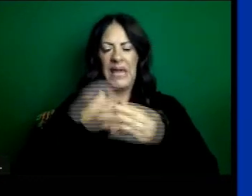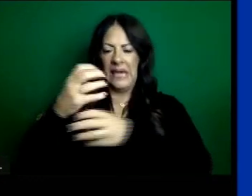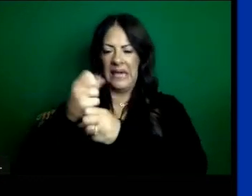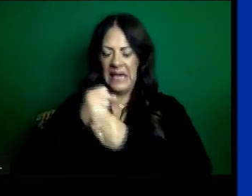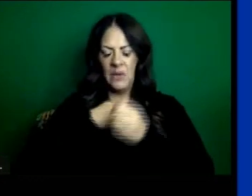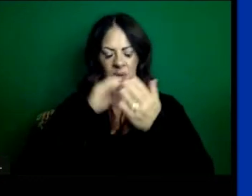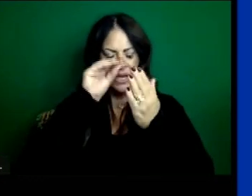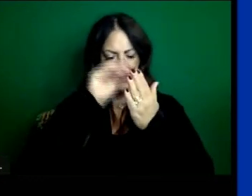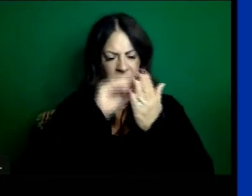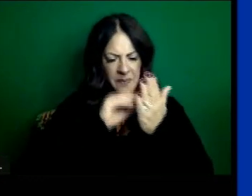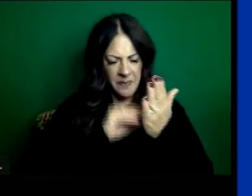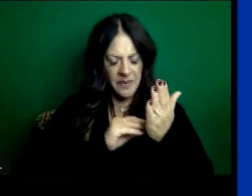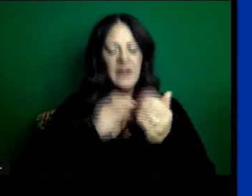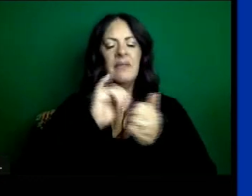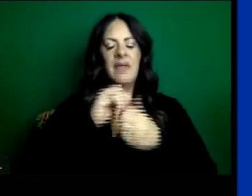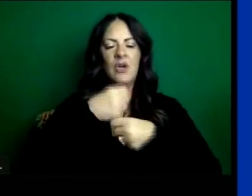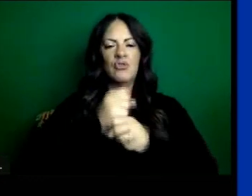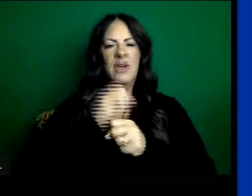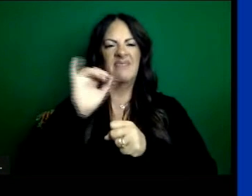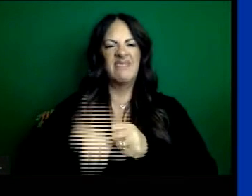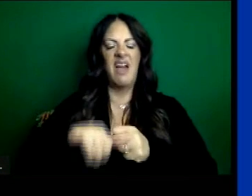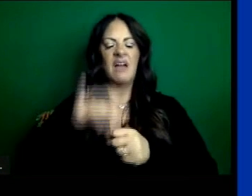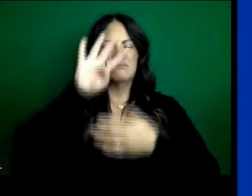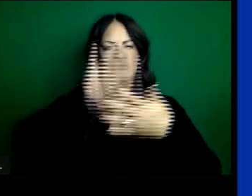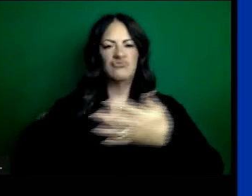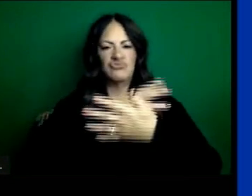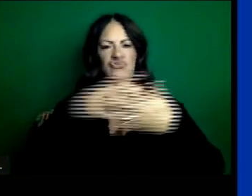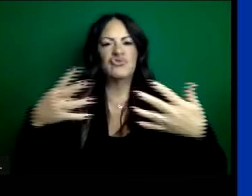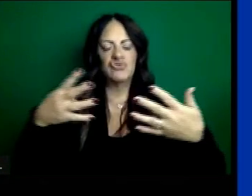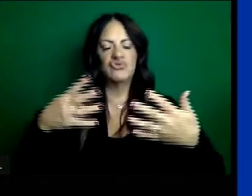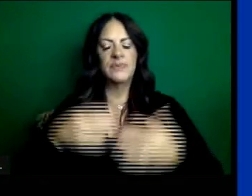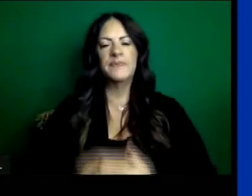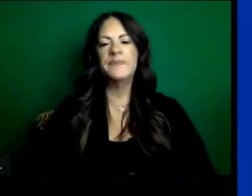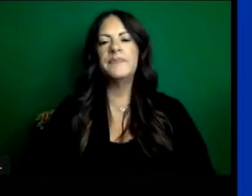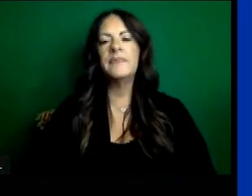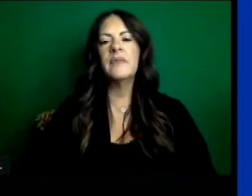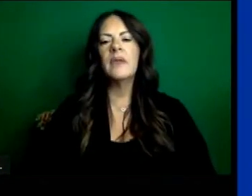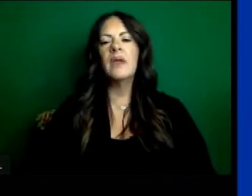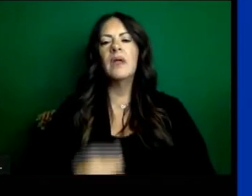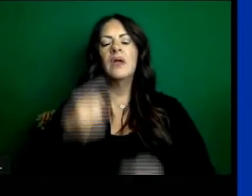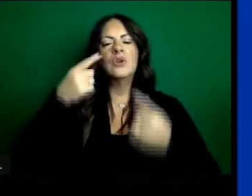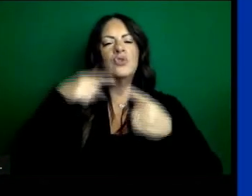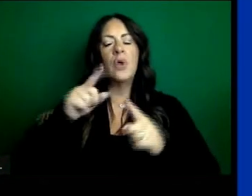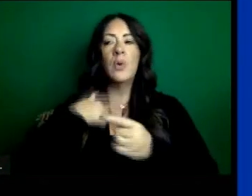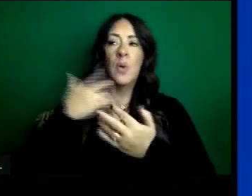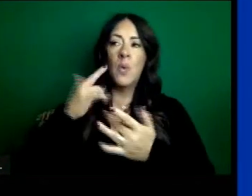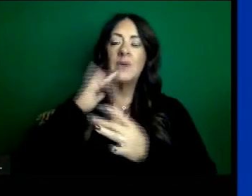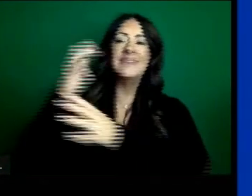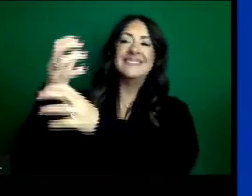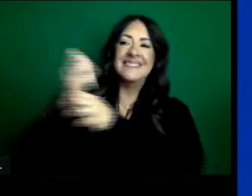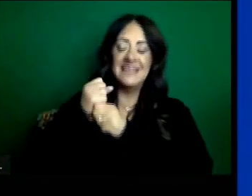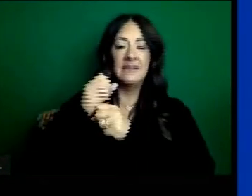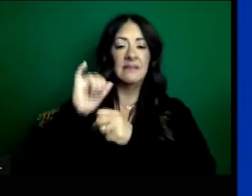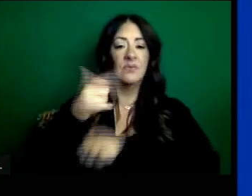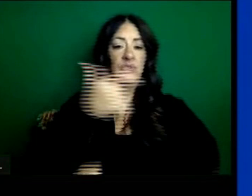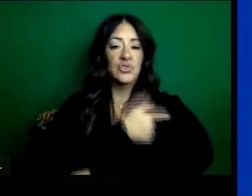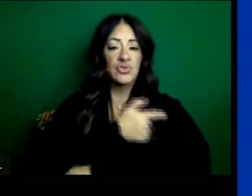LAST APPROXIMATELY EIGHT OR NINE WEEKS SINCE WE STARTED VACCINATING CALIFORNIA. NOT SURPRISING WHEN SUPPLIES